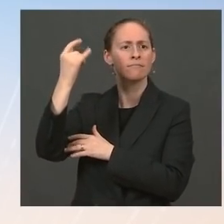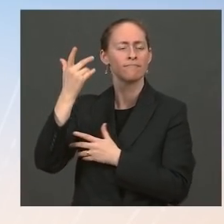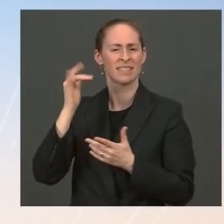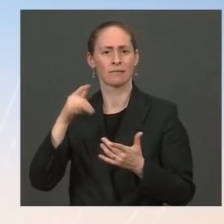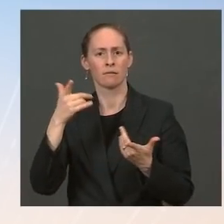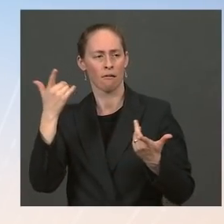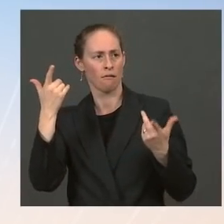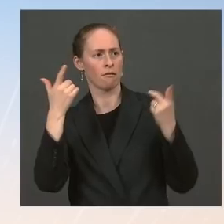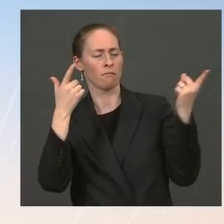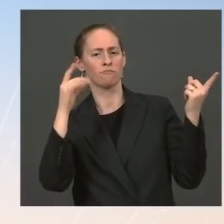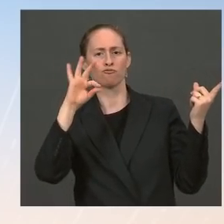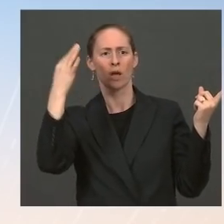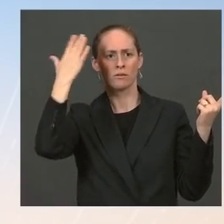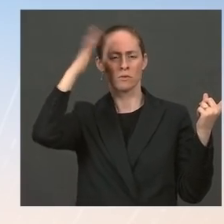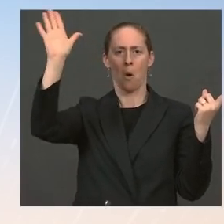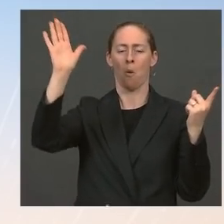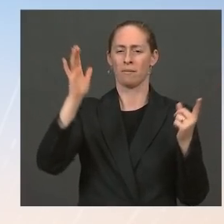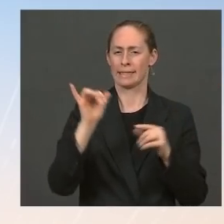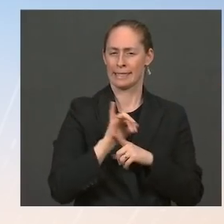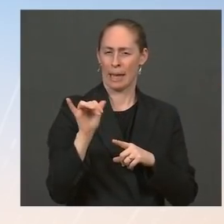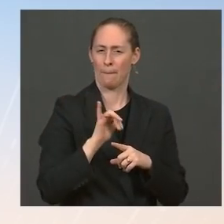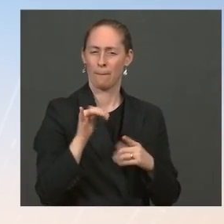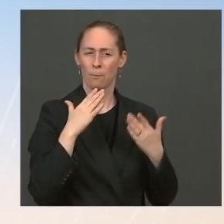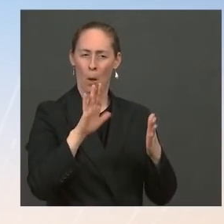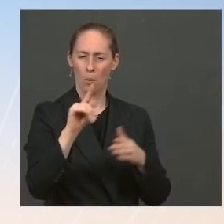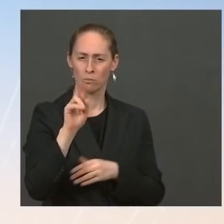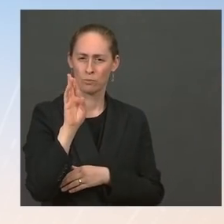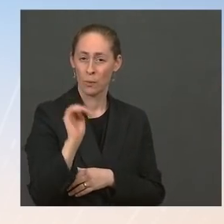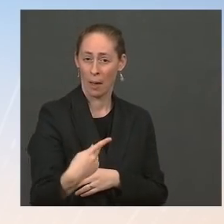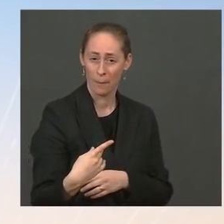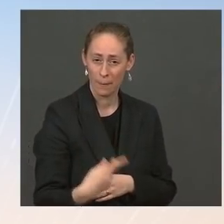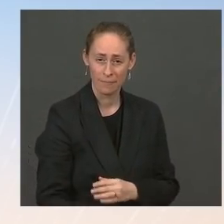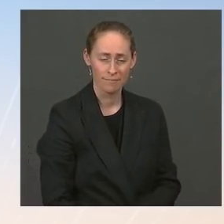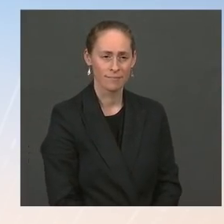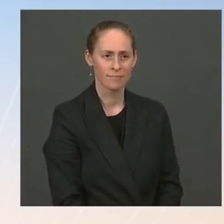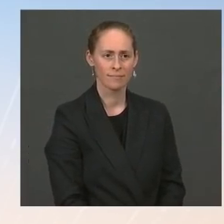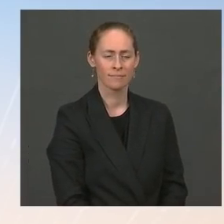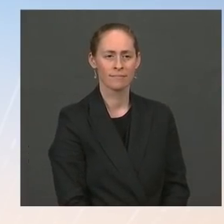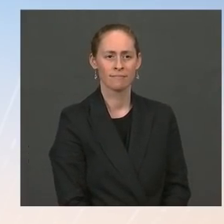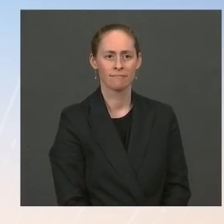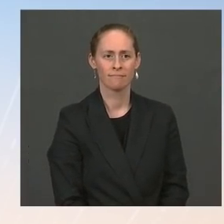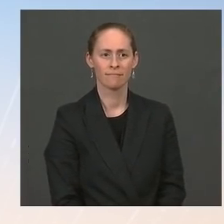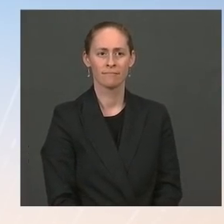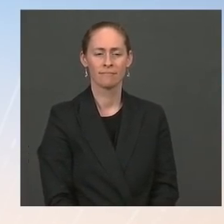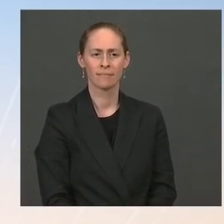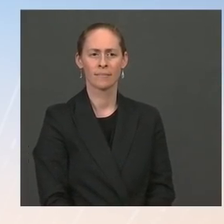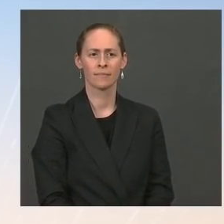Ms. Psaki: Sure. Well, look, I would say I'm not sure those are that specific, and I've already spoken to the electric vehicles component.